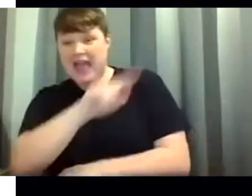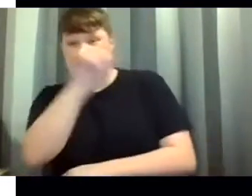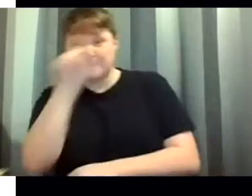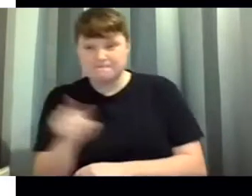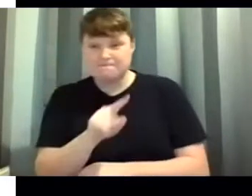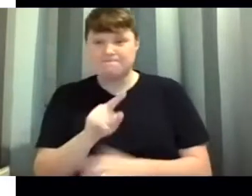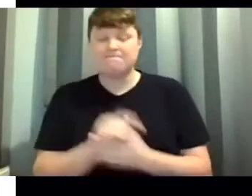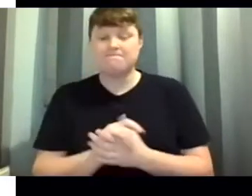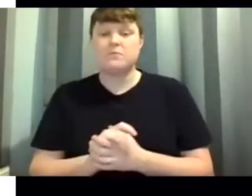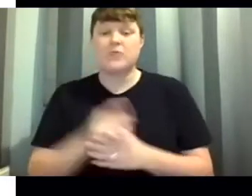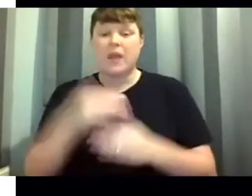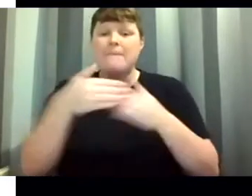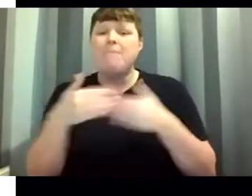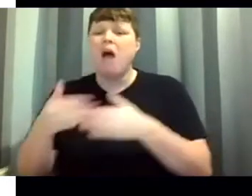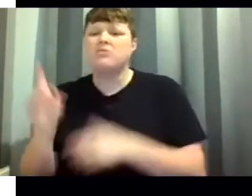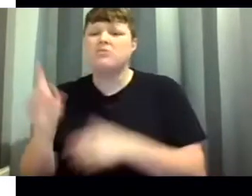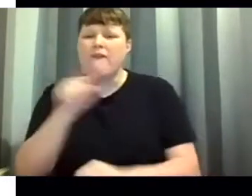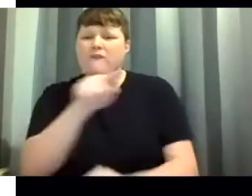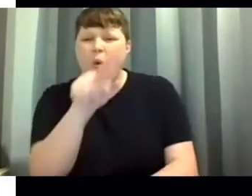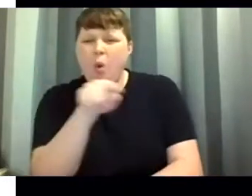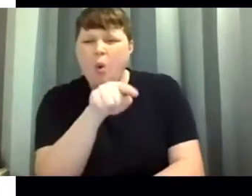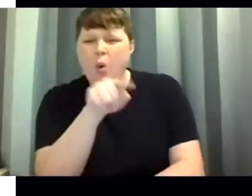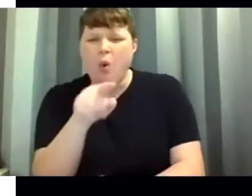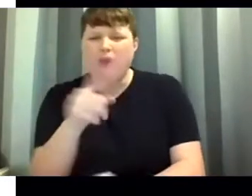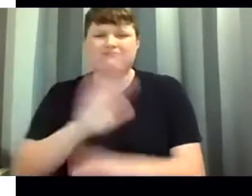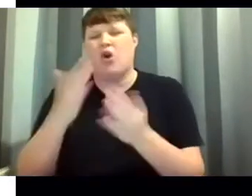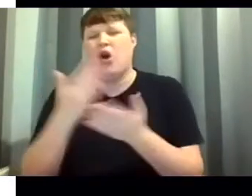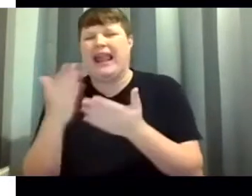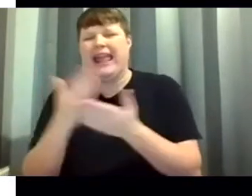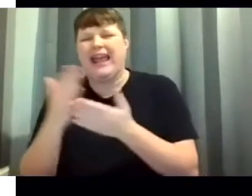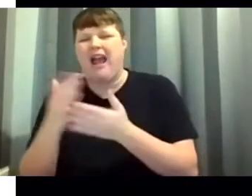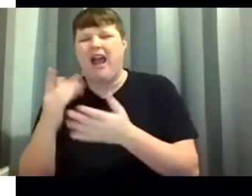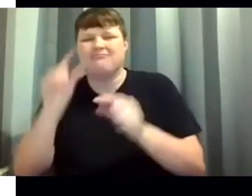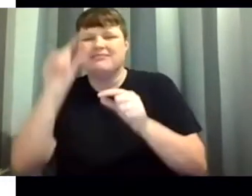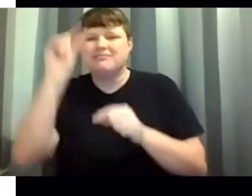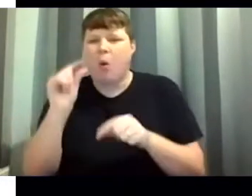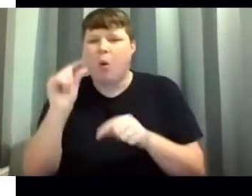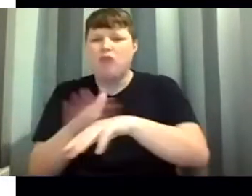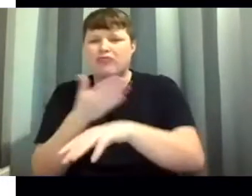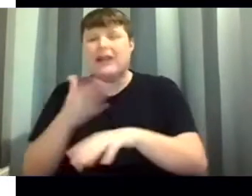The boxes aren't very clear because they're just small and green. Green means good and small